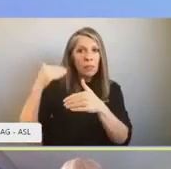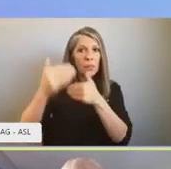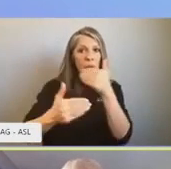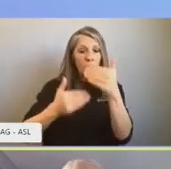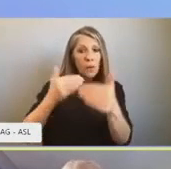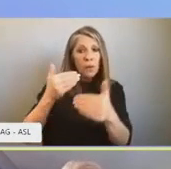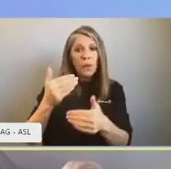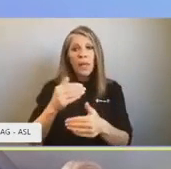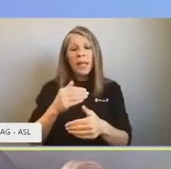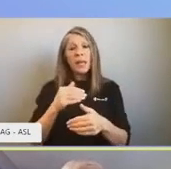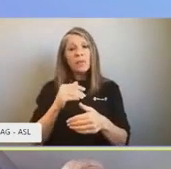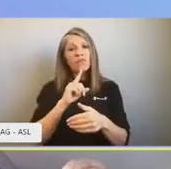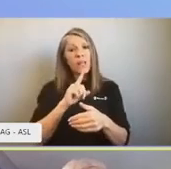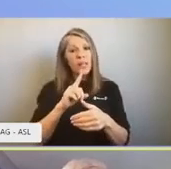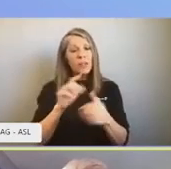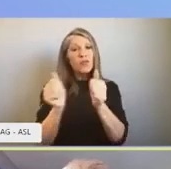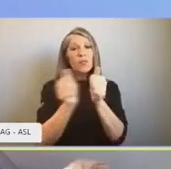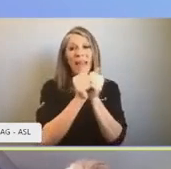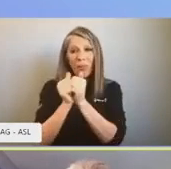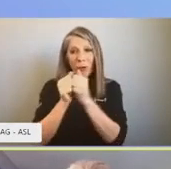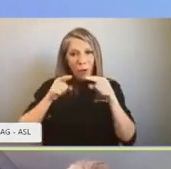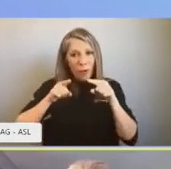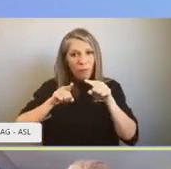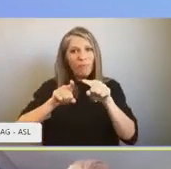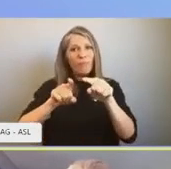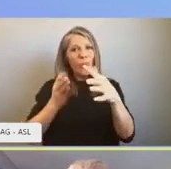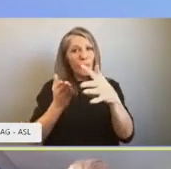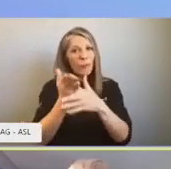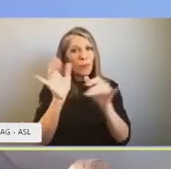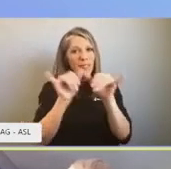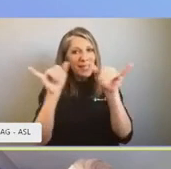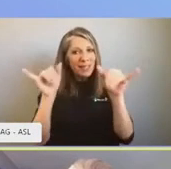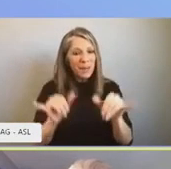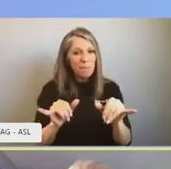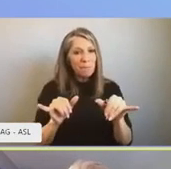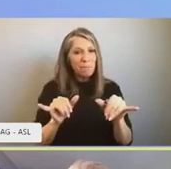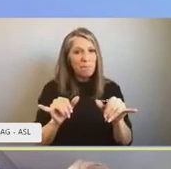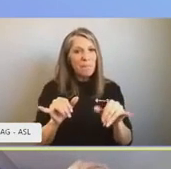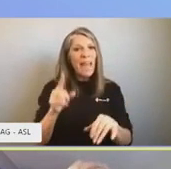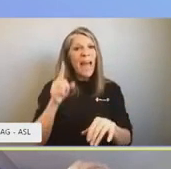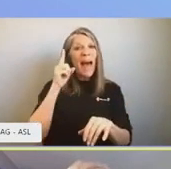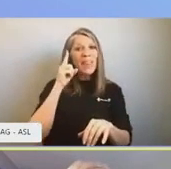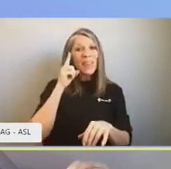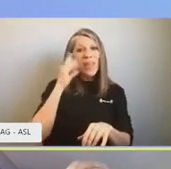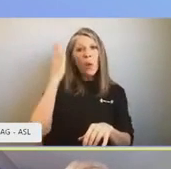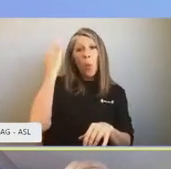look at the laws that we passed in this country, the idea about expanding rights to include all of us has been traveling along lot not in